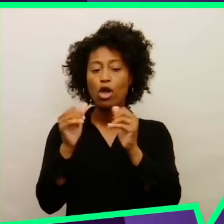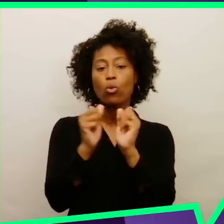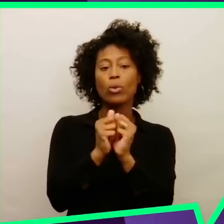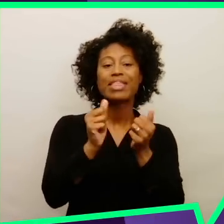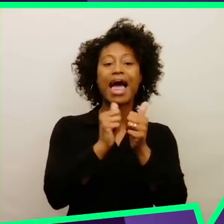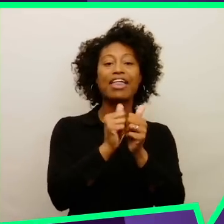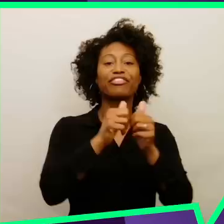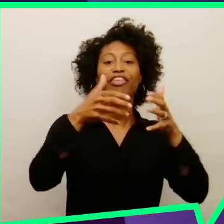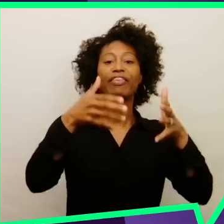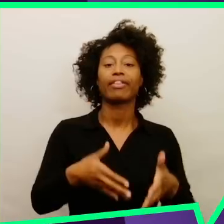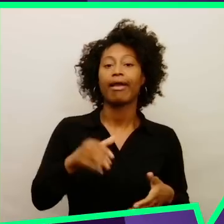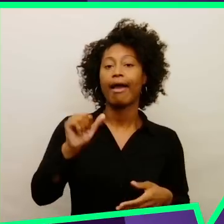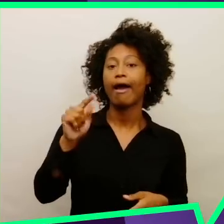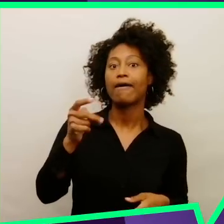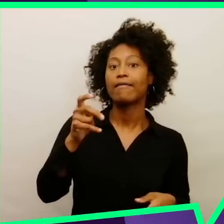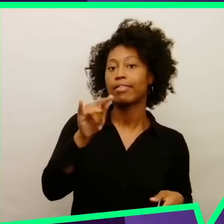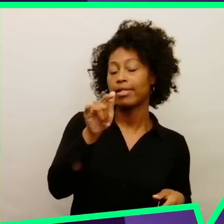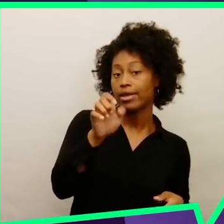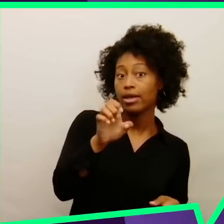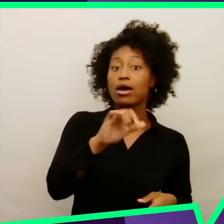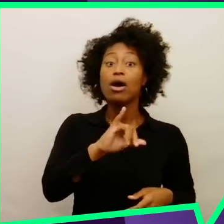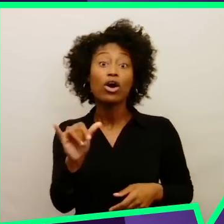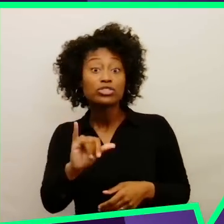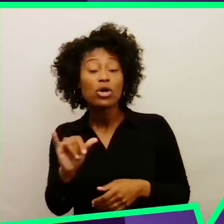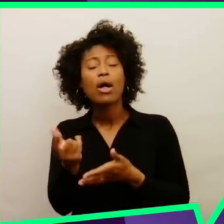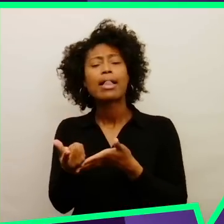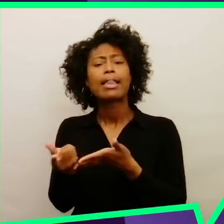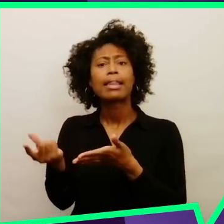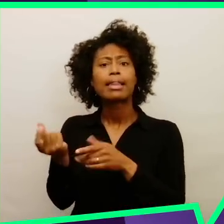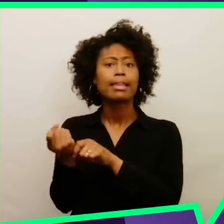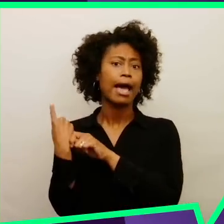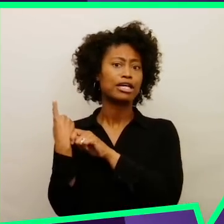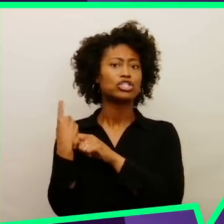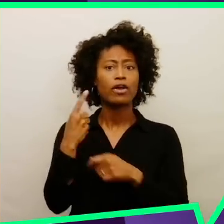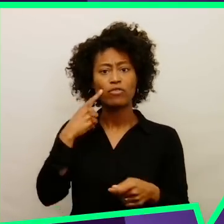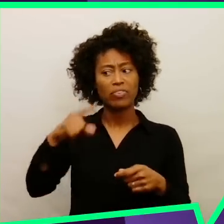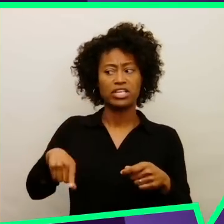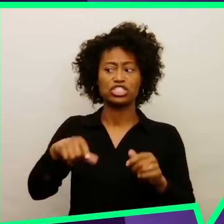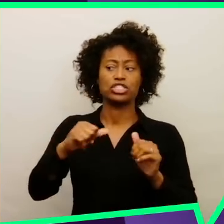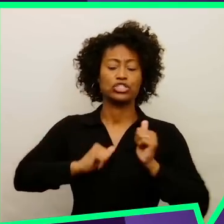And also, I was just here last year-- Yeah, you were. For the showcase last year.